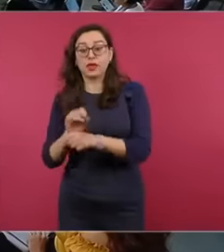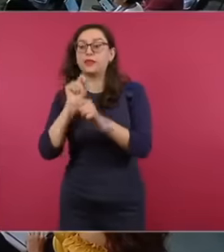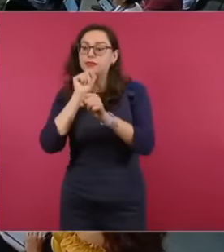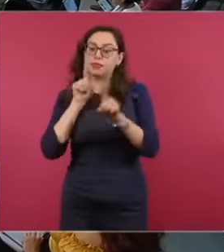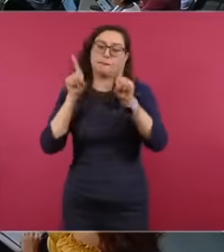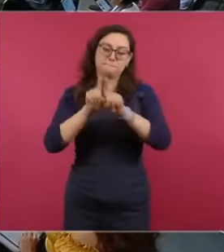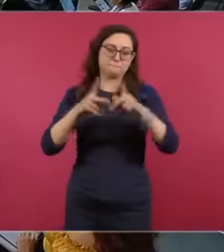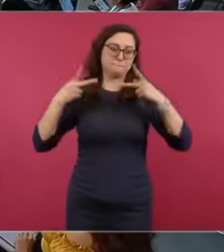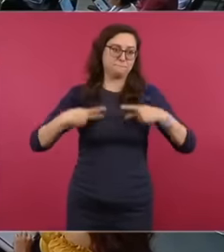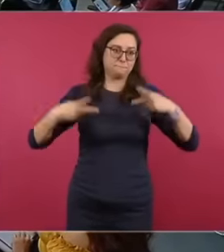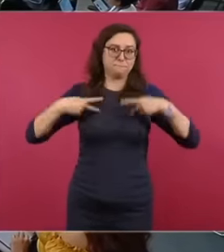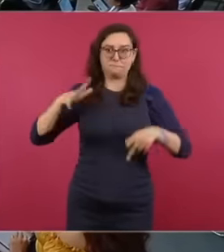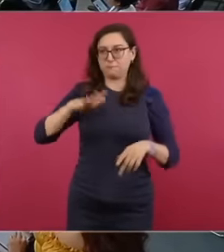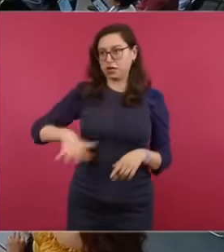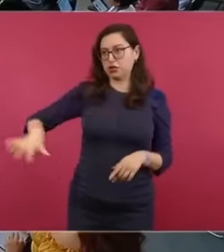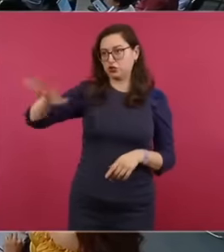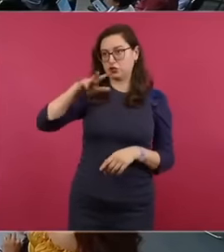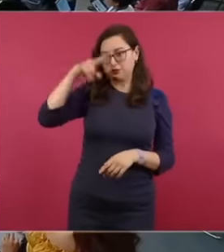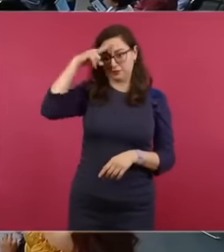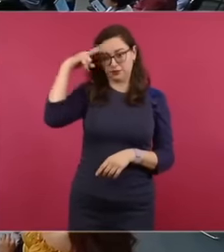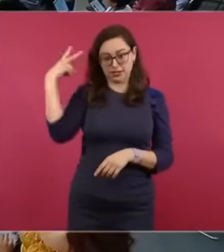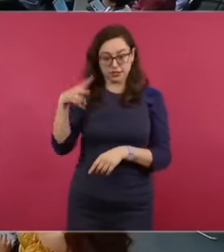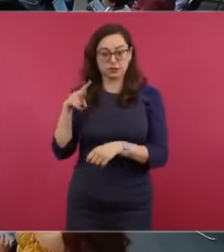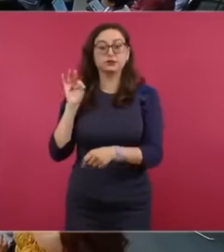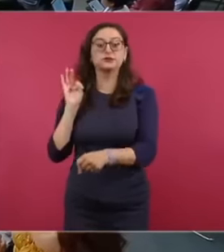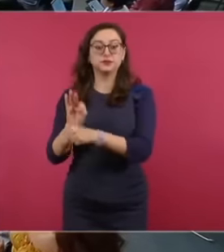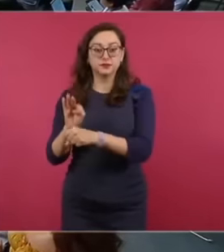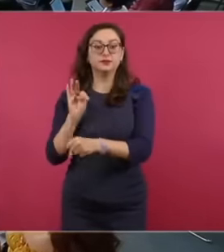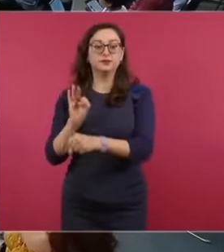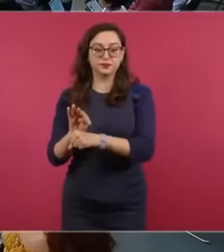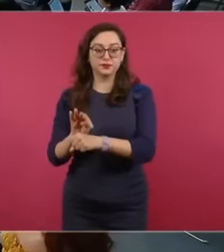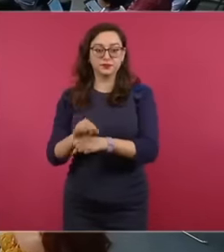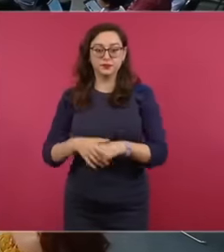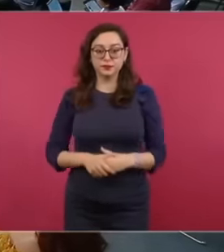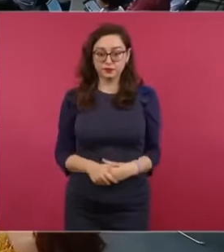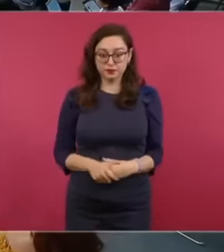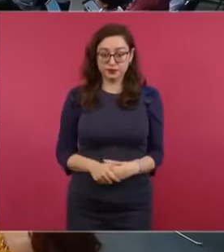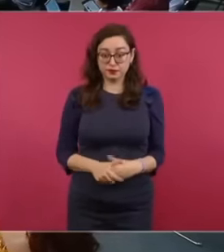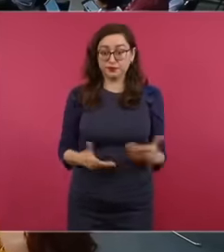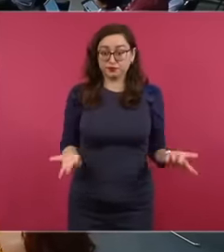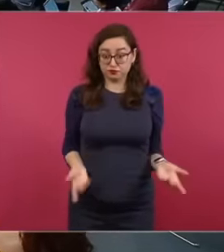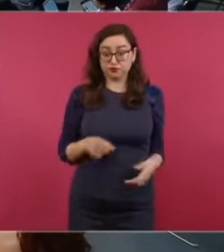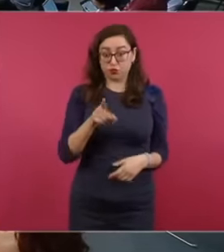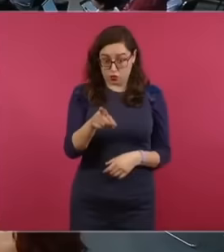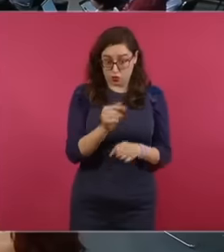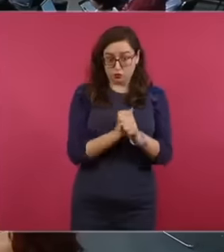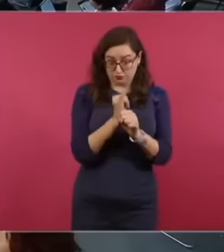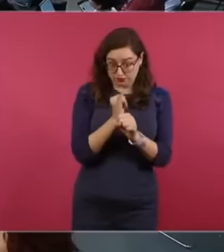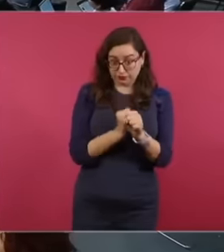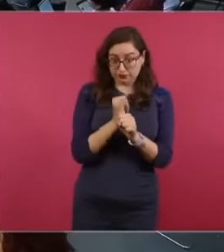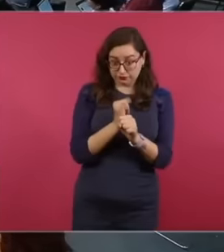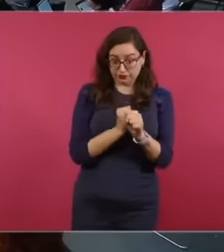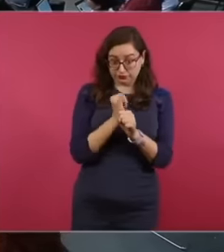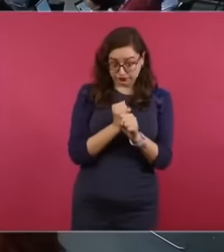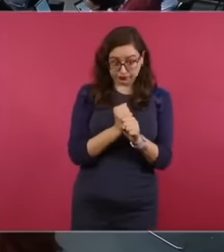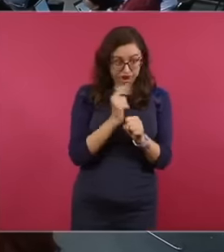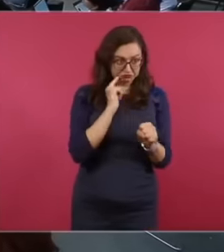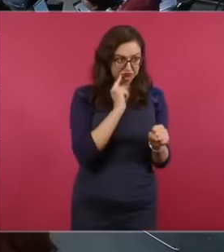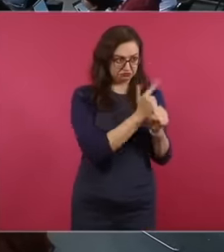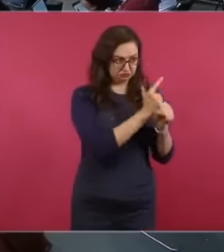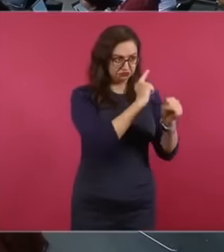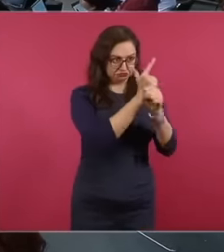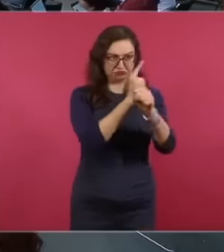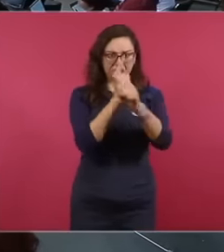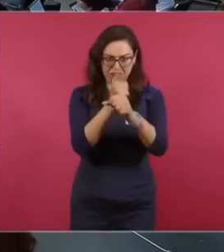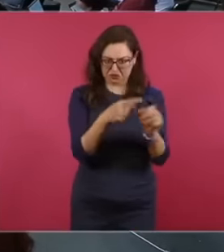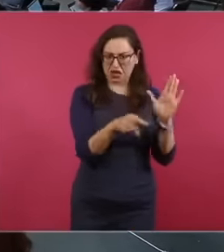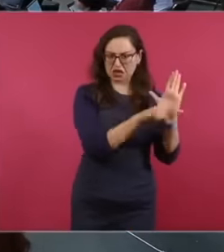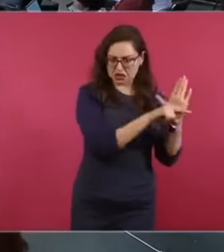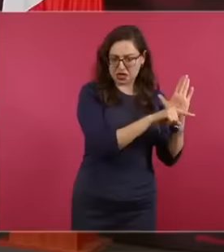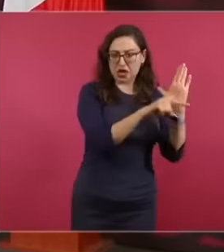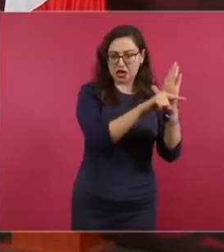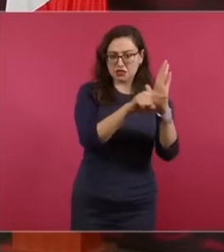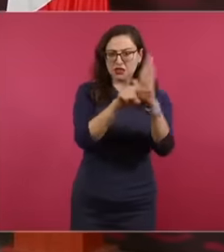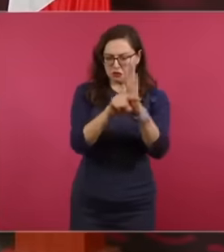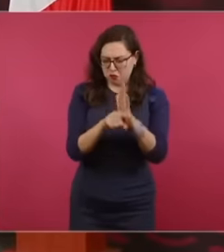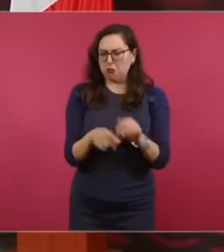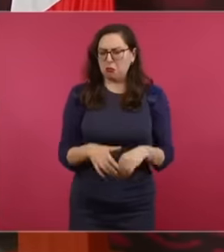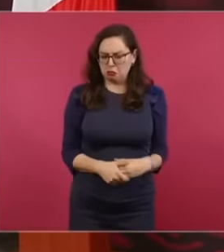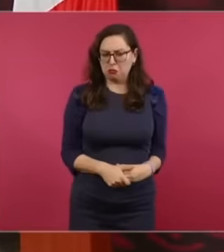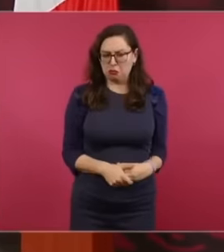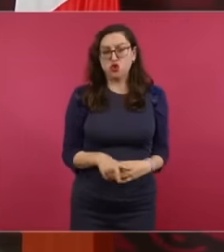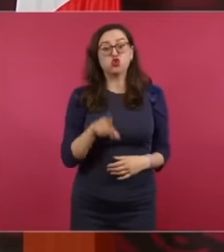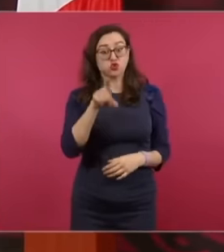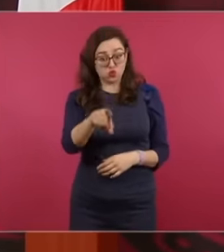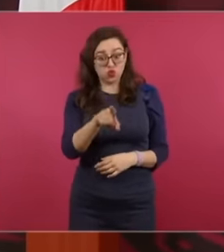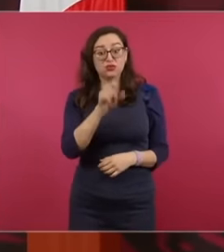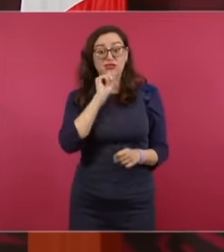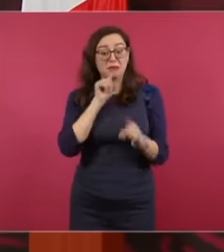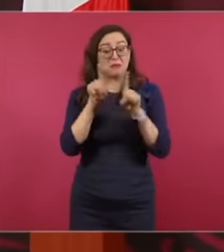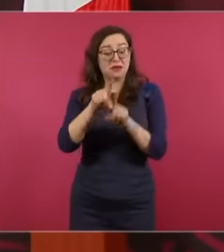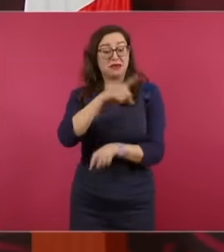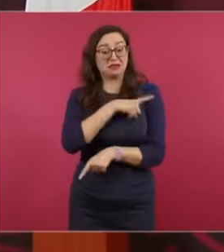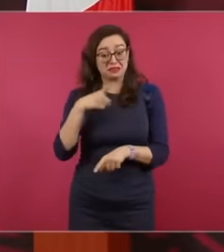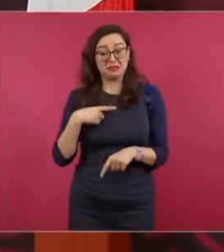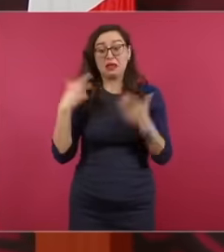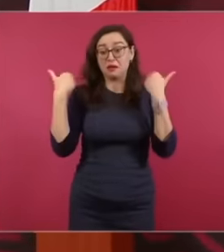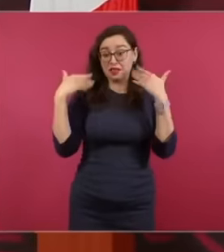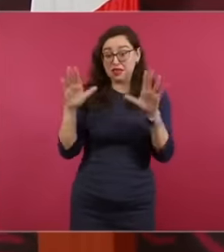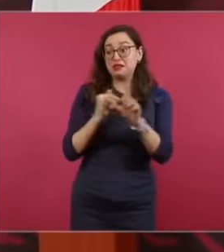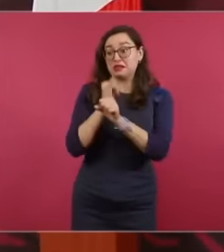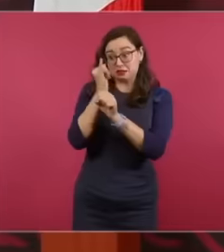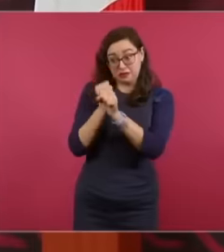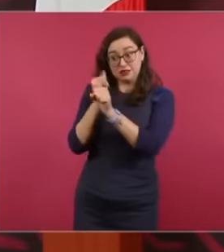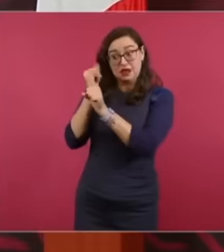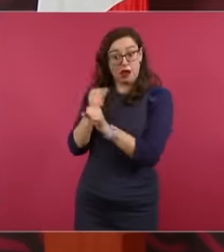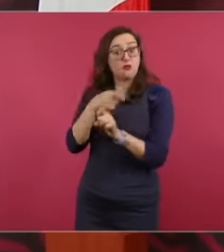Mexico take care of them yes that's how you are doing the research you go to the ism and you are going to see the towns of the ism How